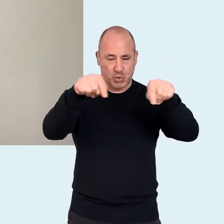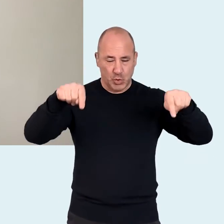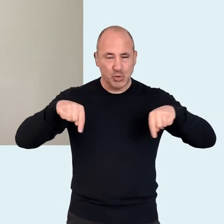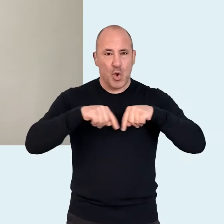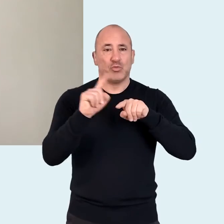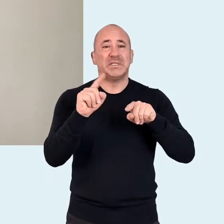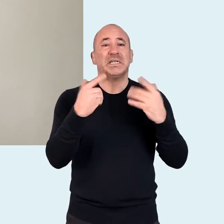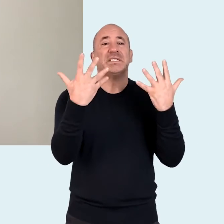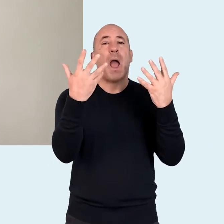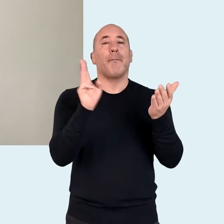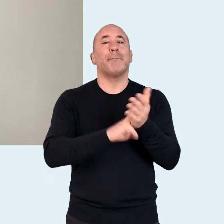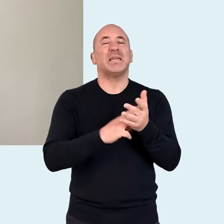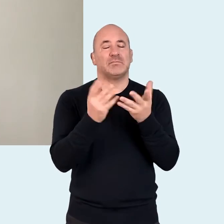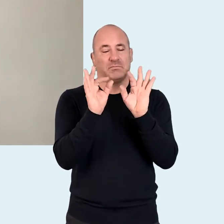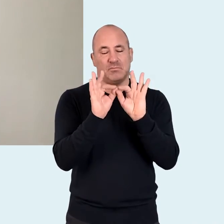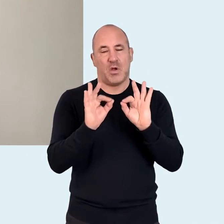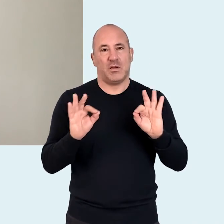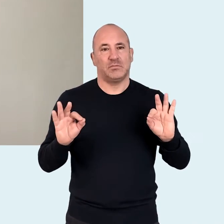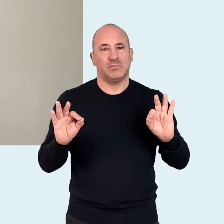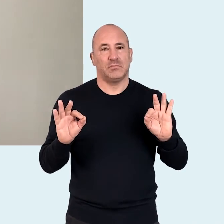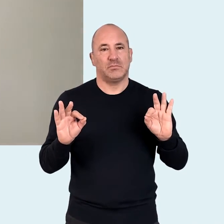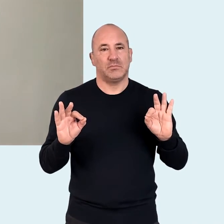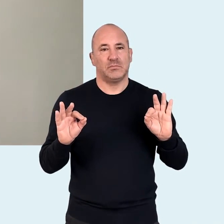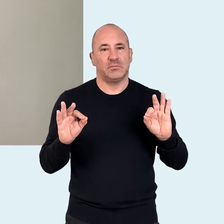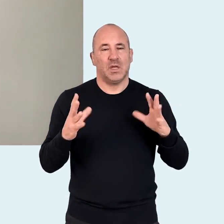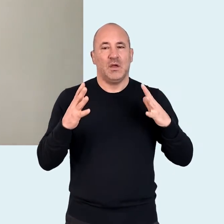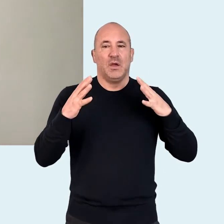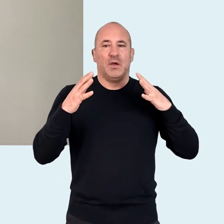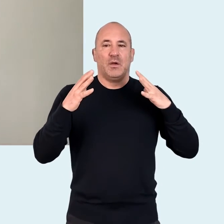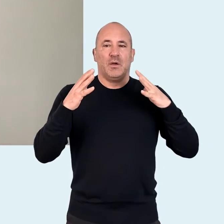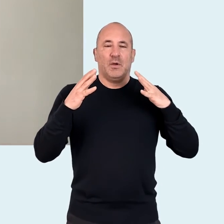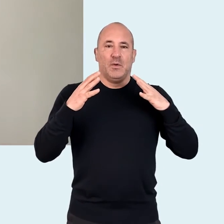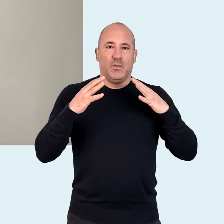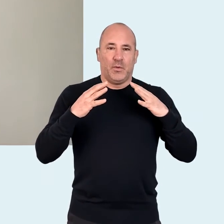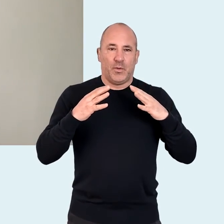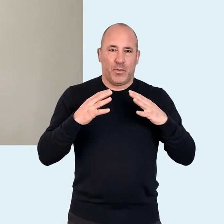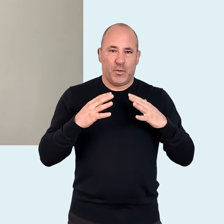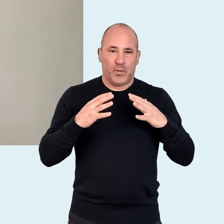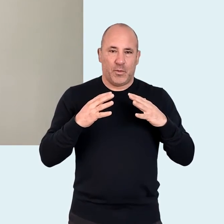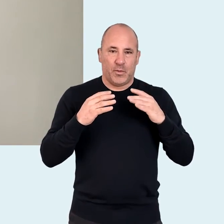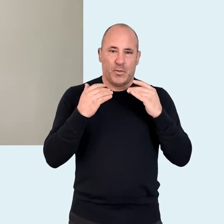minutes of quiet time. It's a chance to decompress, to reflect on what you've learned throughout